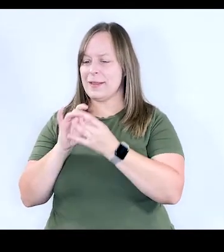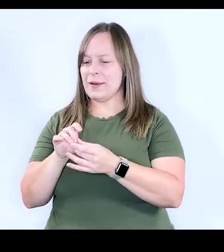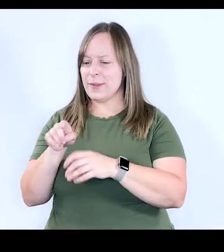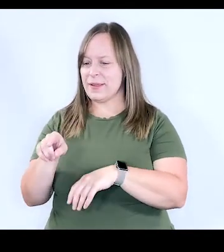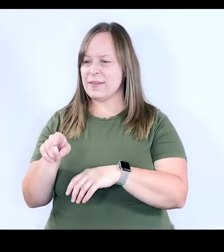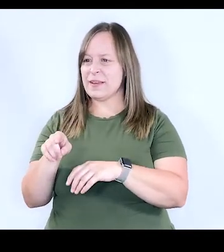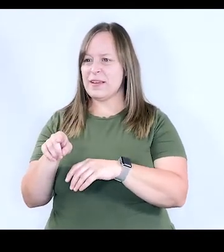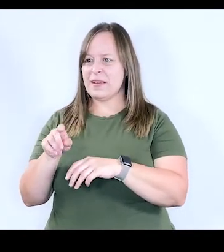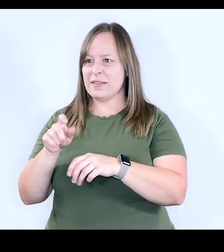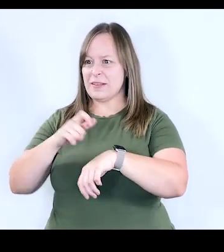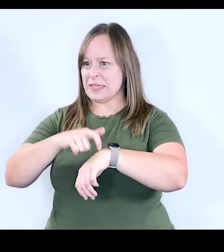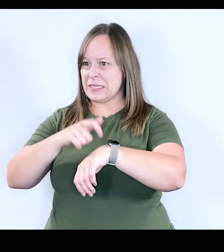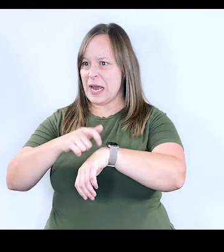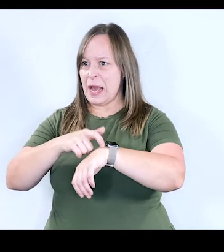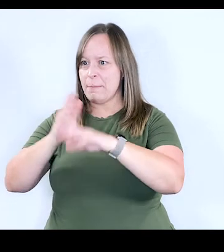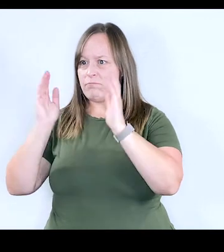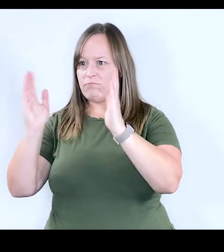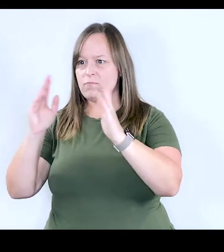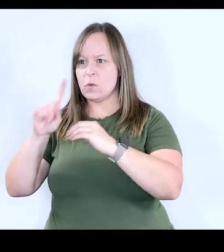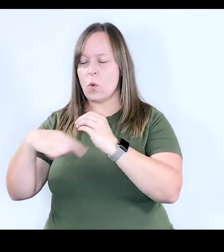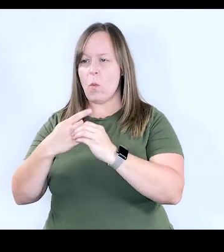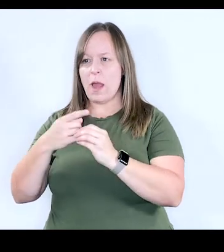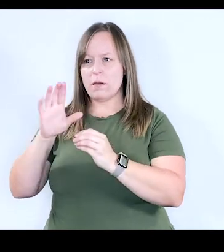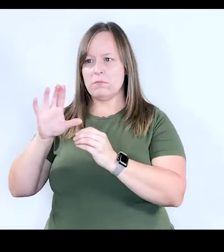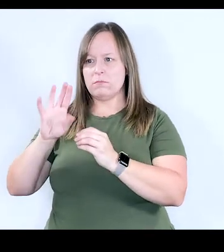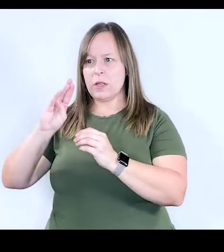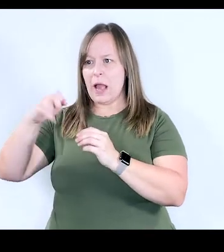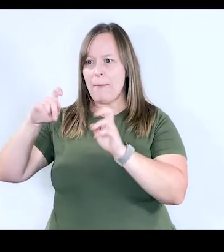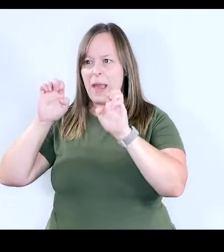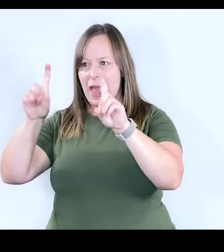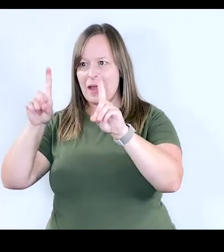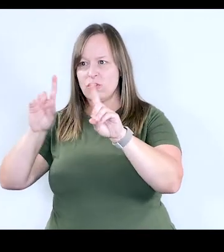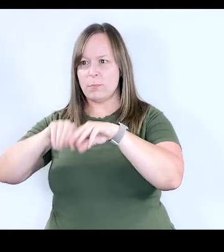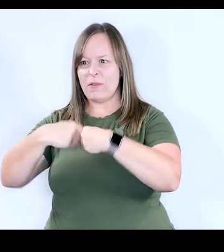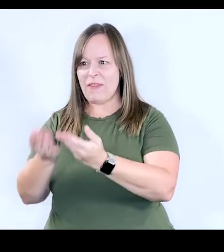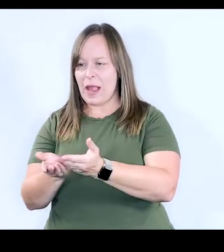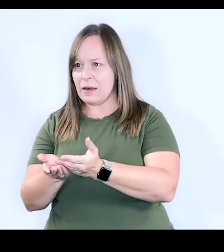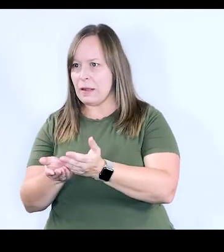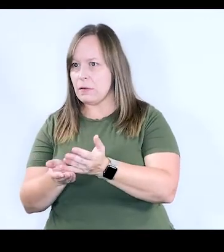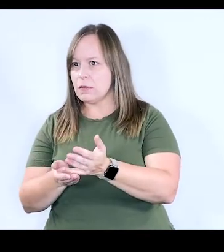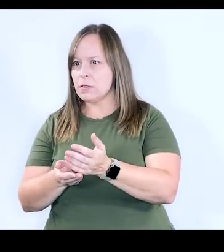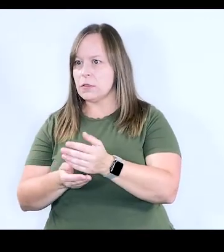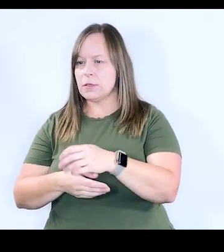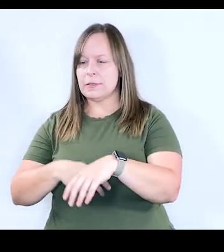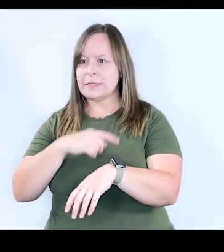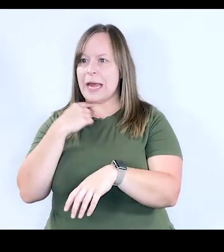is there a time frame as to when compensatory education can be provided? Is there a certain deadline?